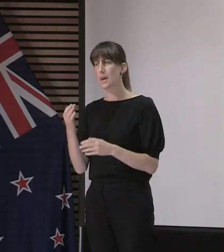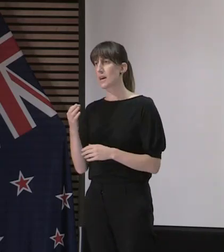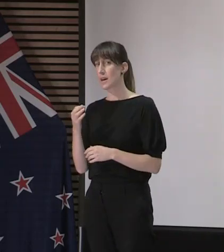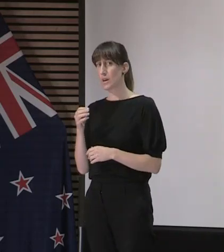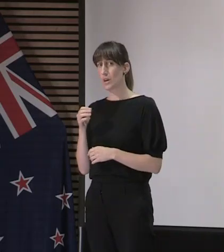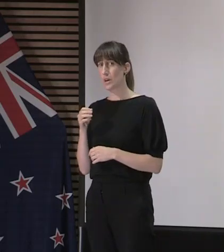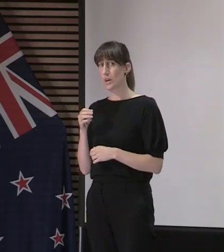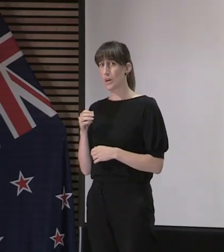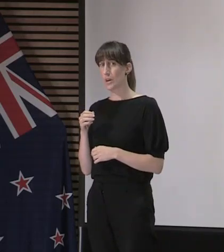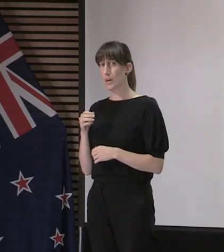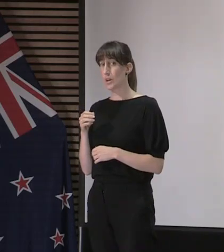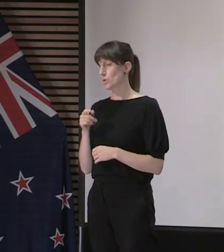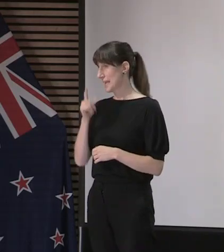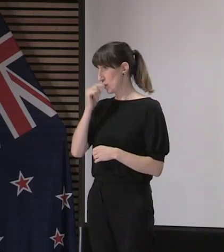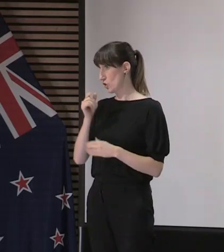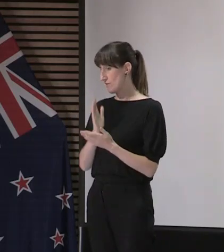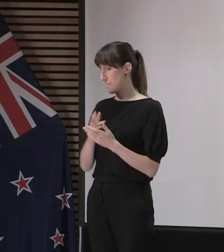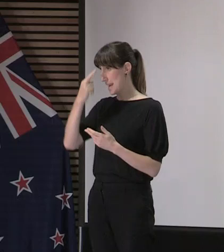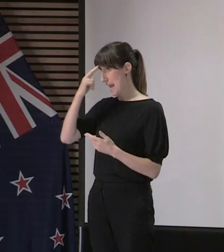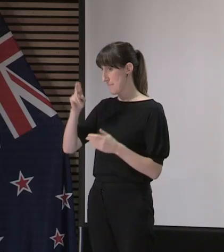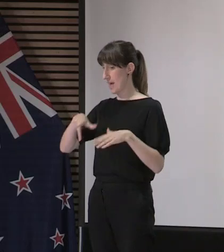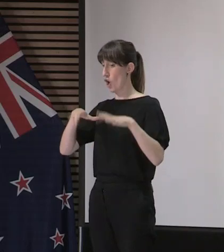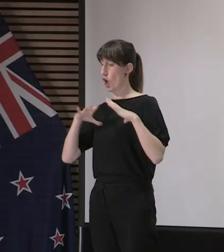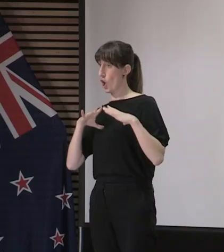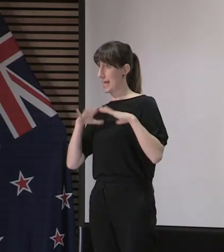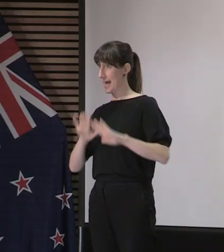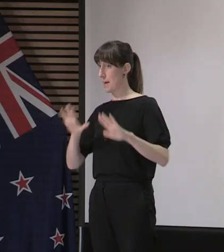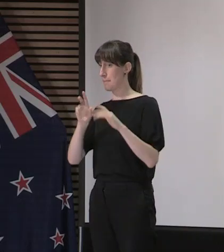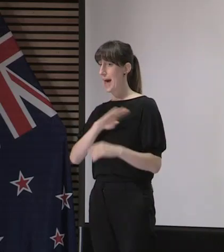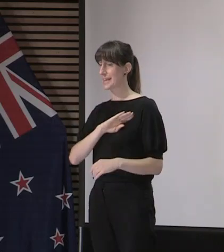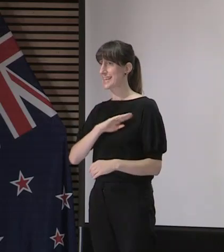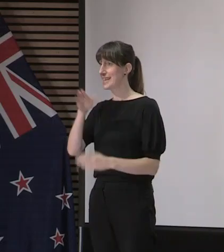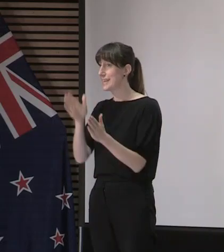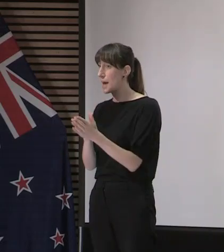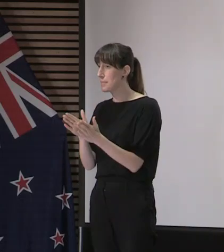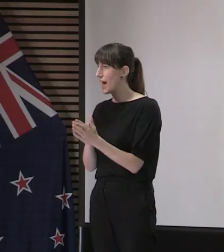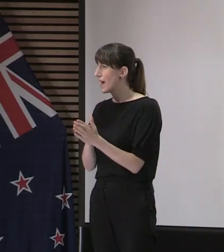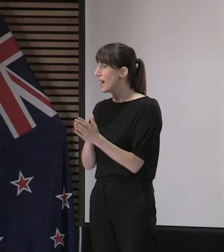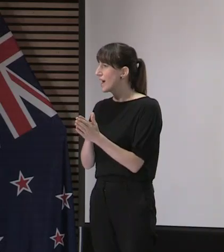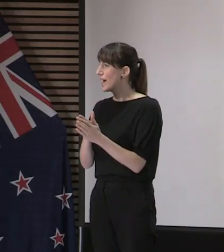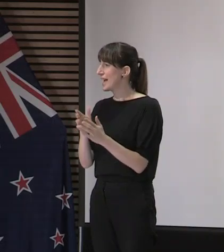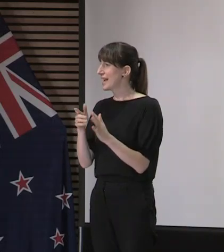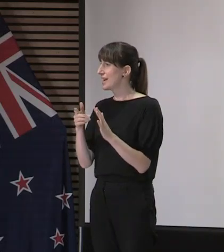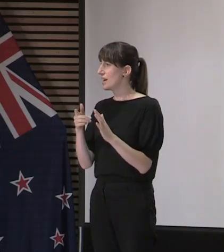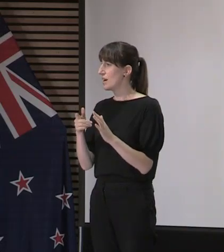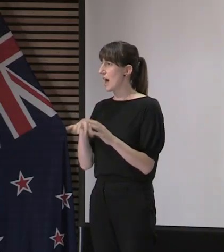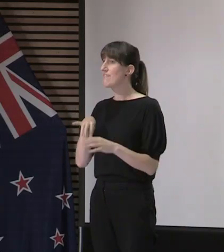those will be done today, processed today, and we'll be able to report back from that. Are you able to confirm the